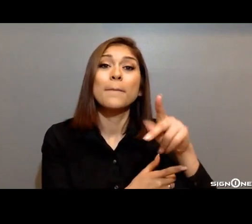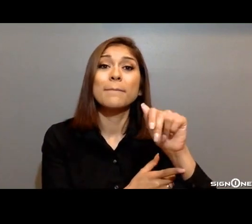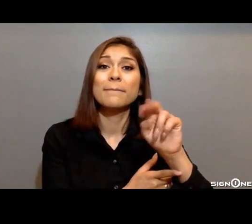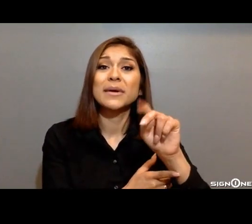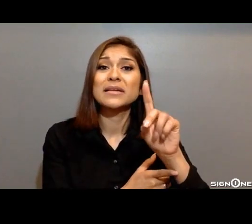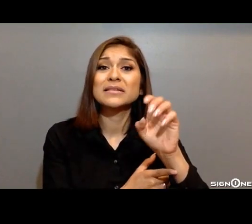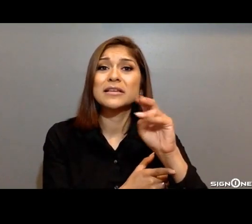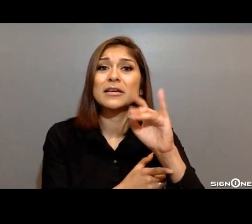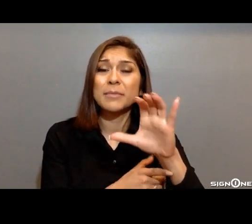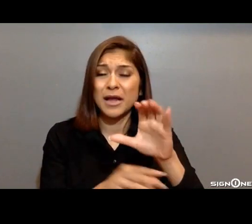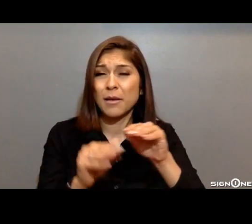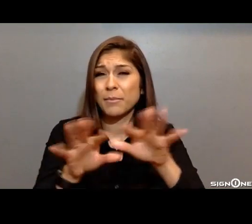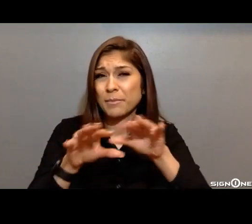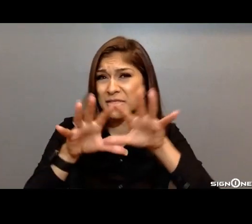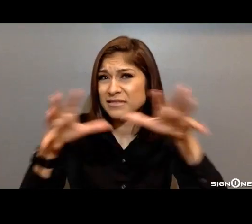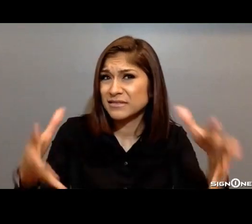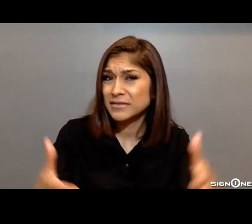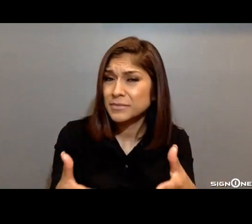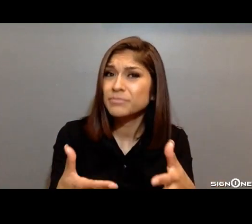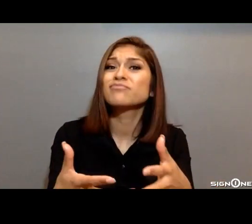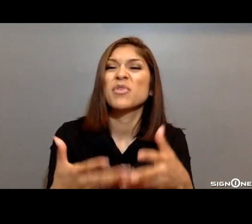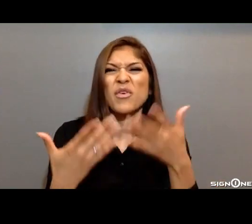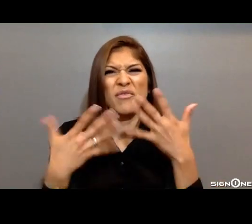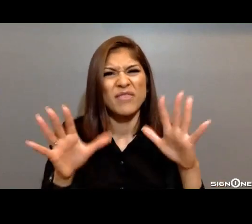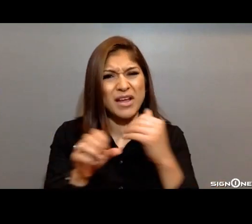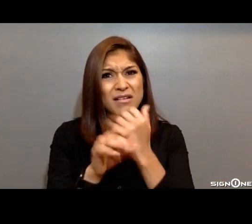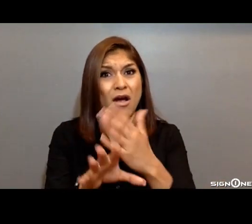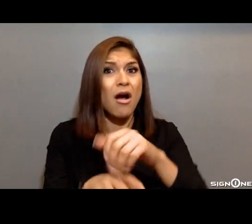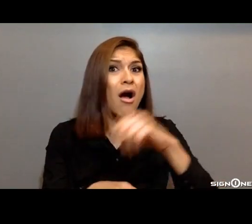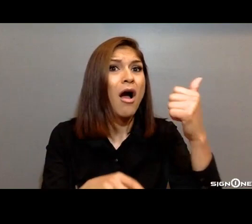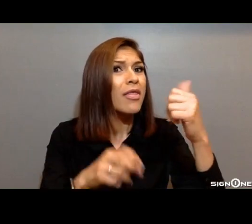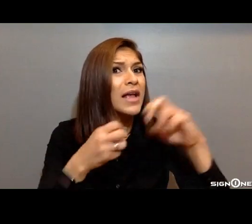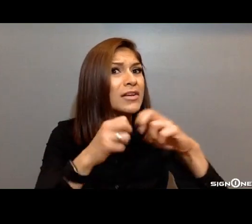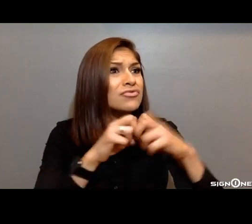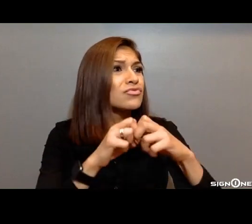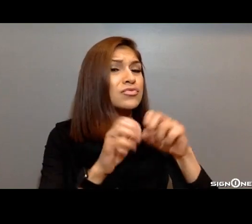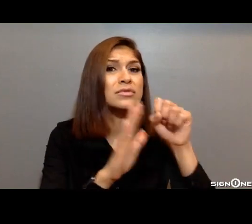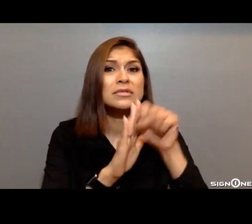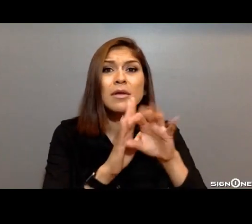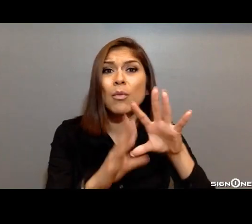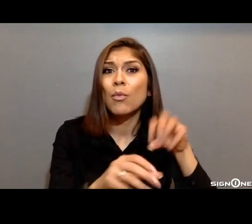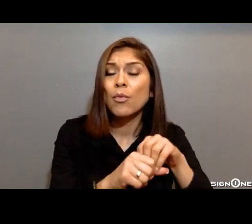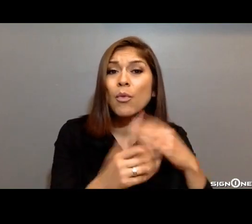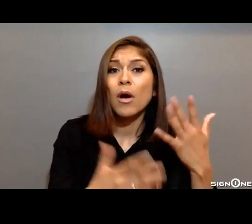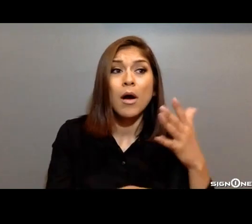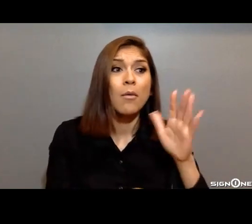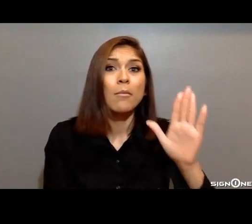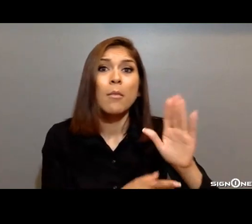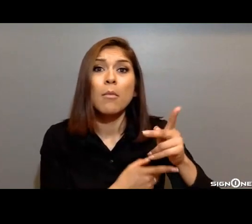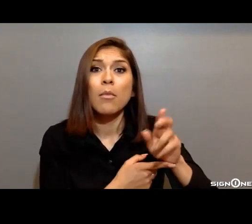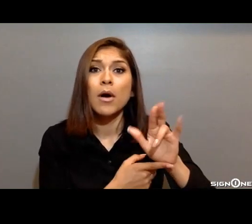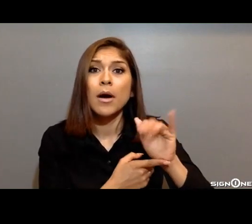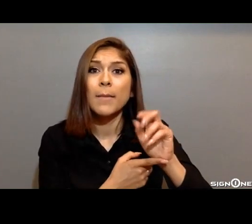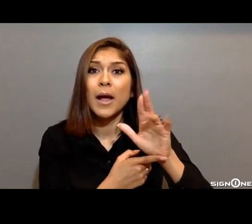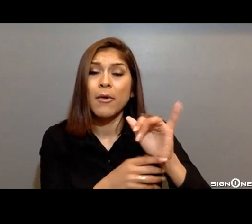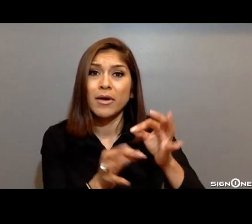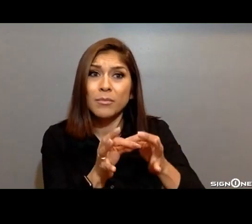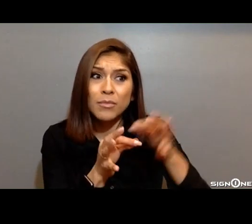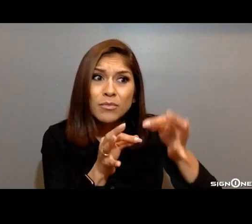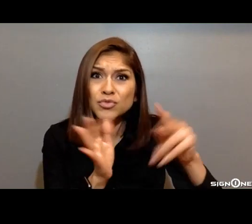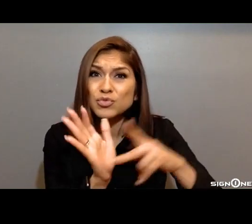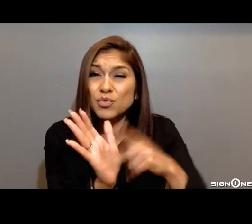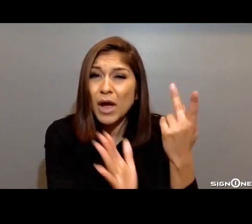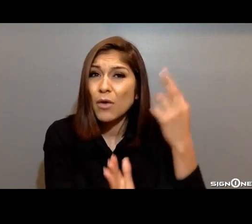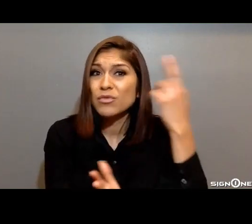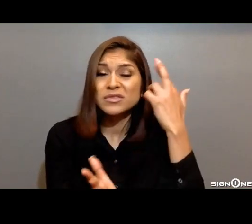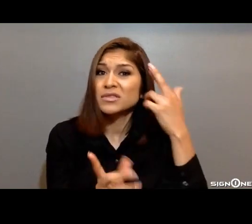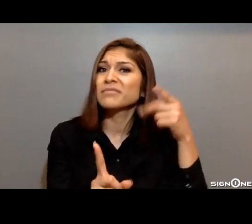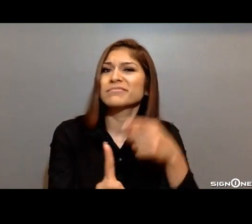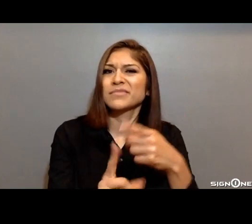The pandemic has caused other issues in the state including postponing the primary twice